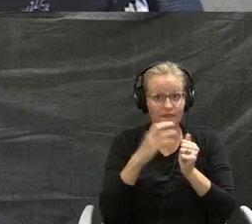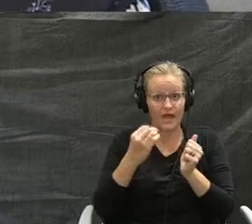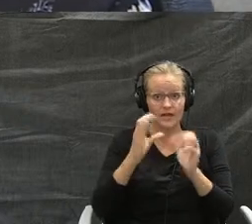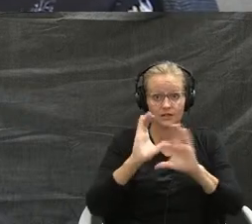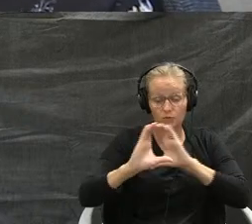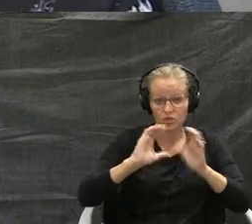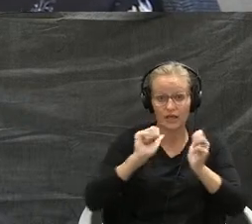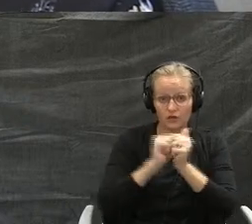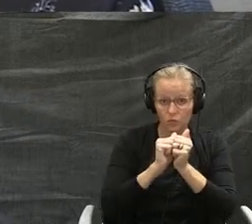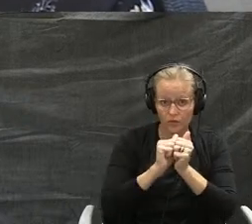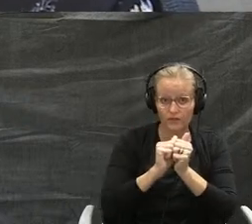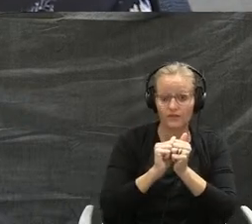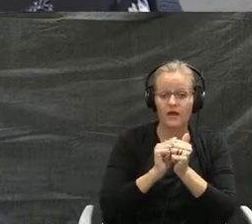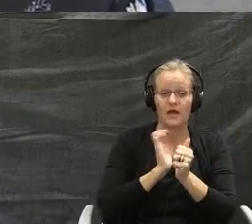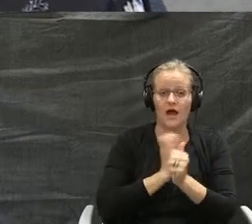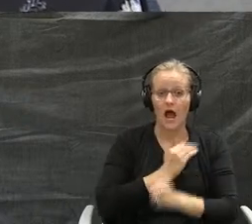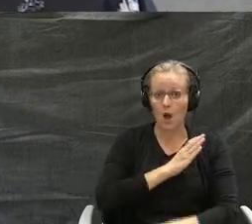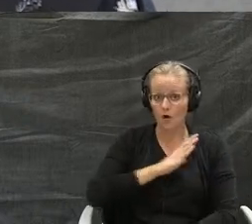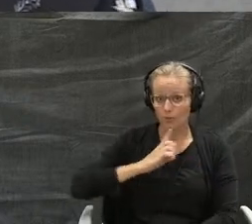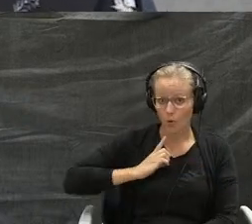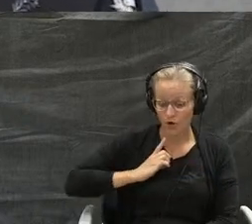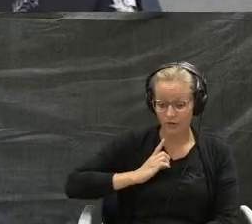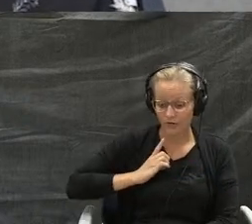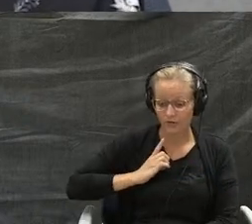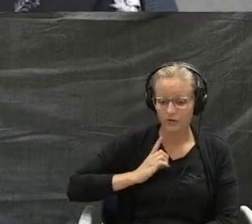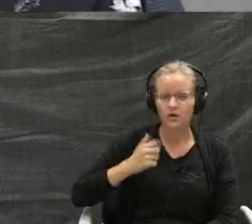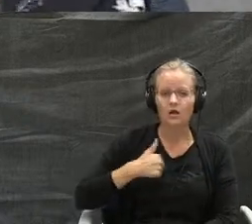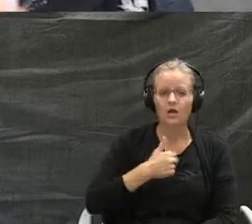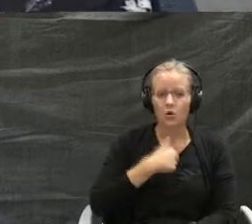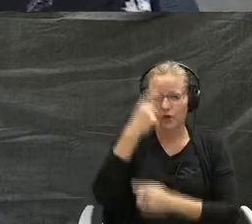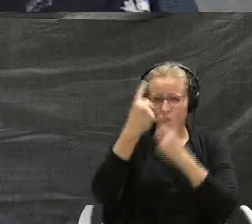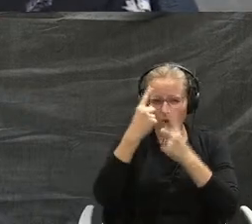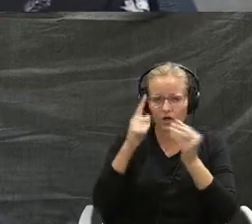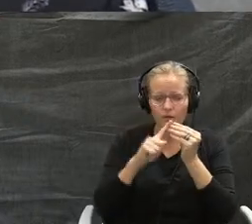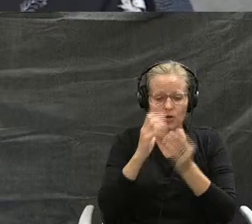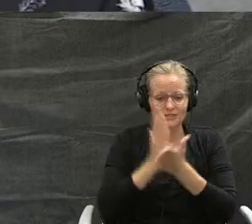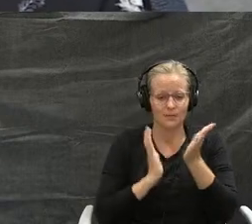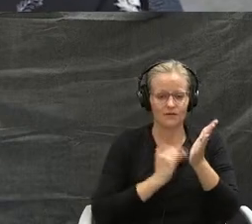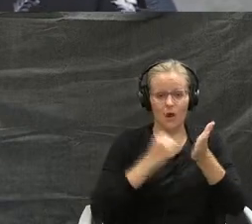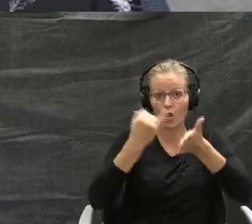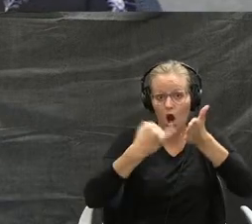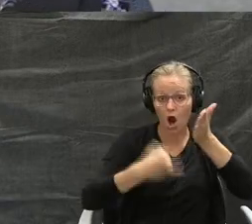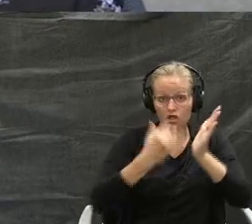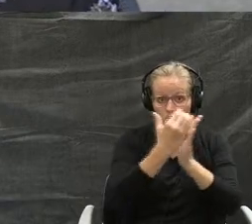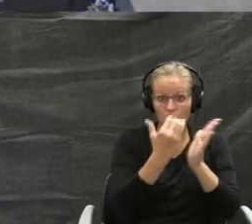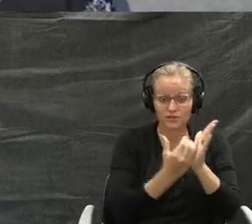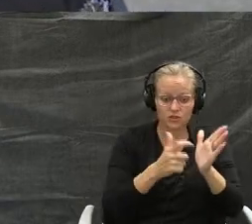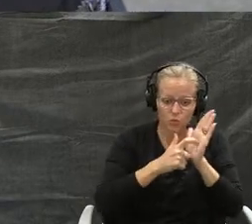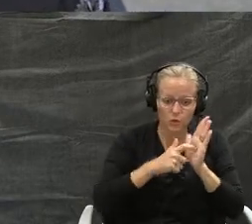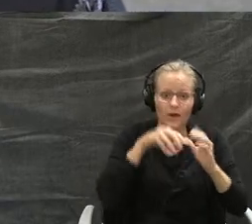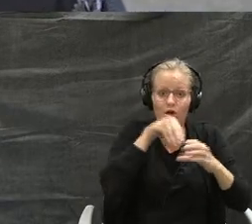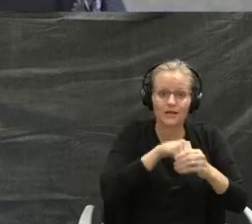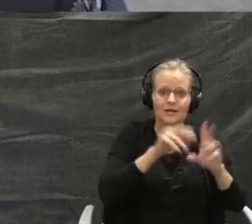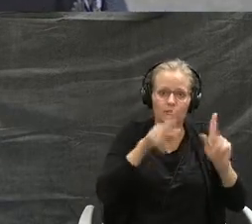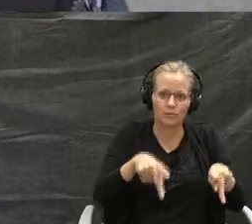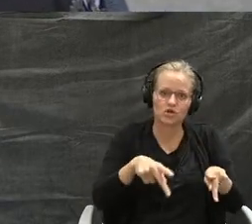etc for classrooms and or not being able to do some of the arts courses that require in person participation such as